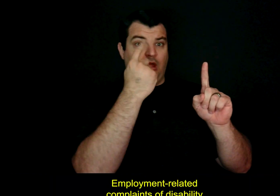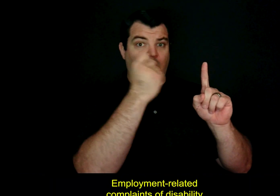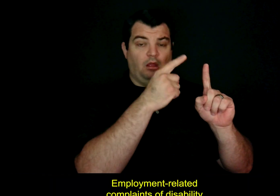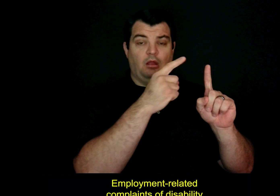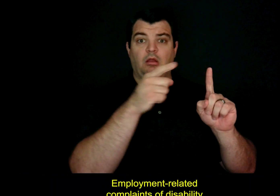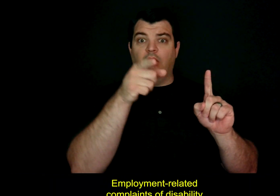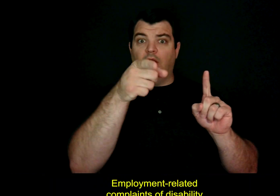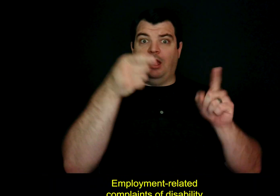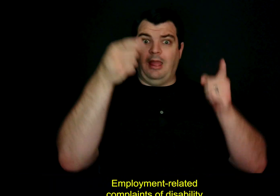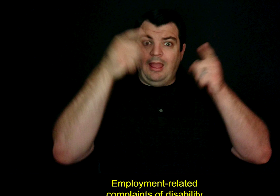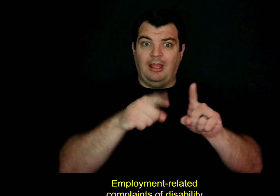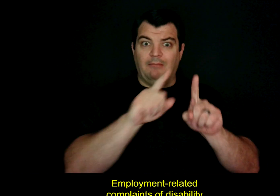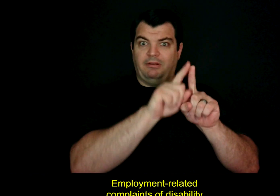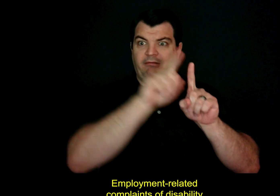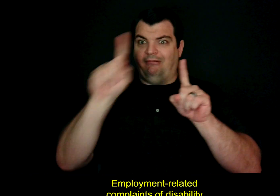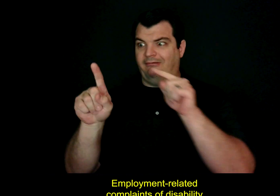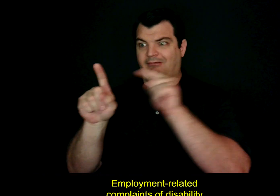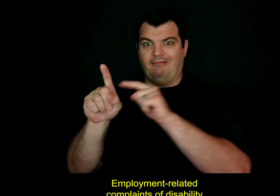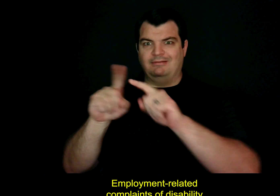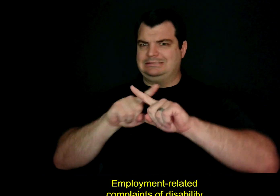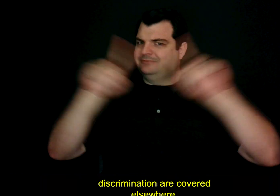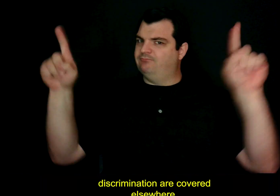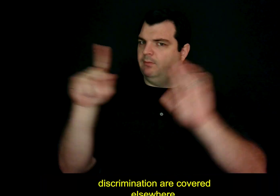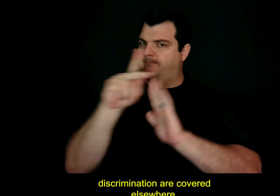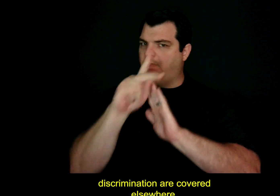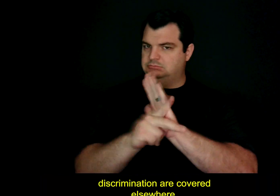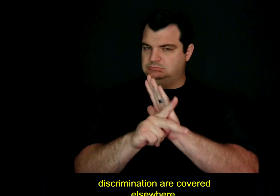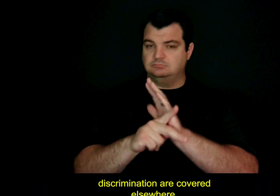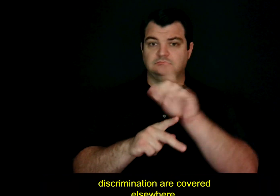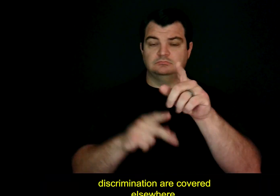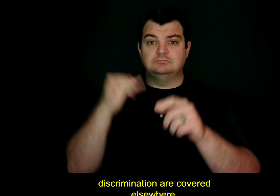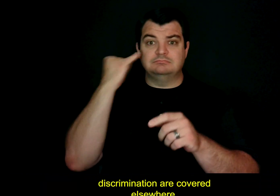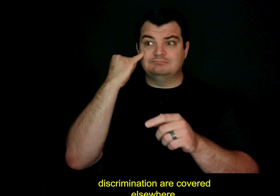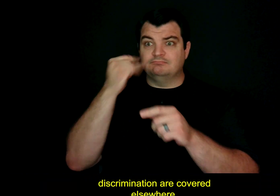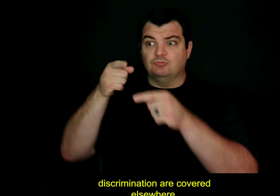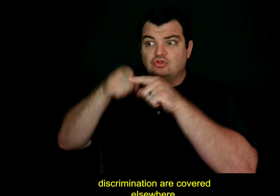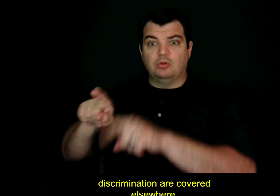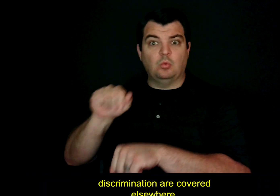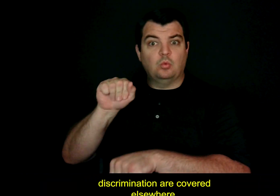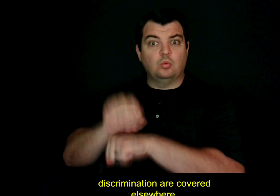Employment-related complaints of disability discrimination are covered elsewhere,